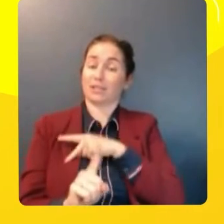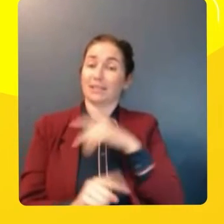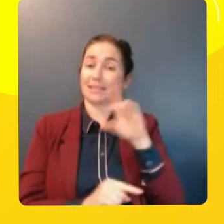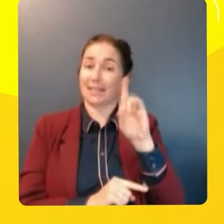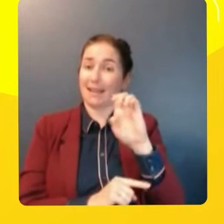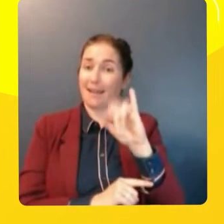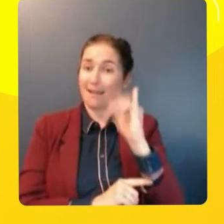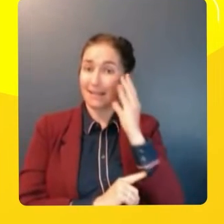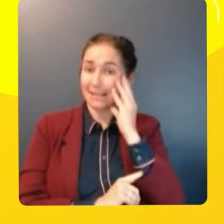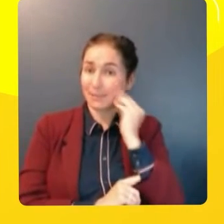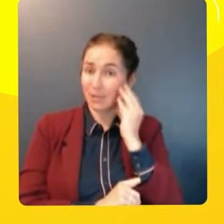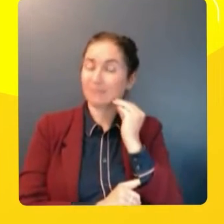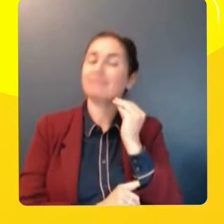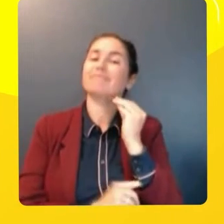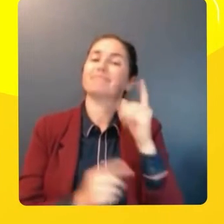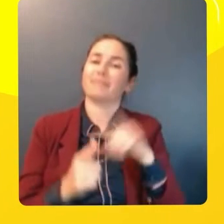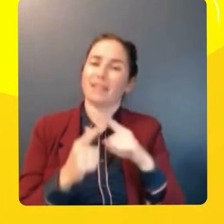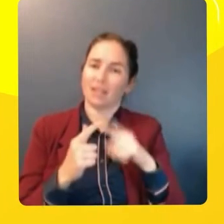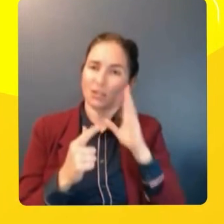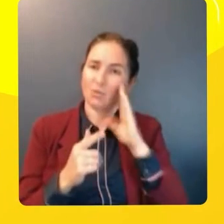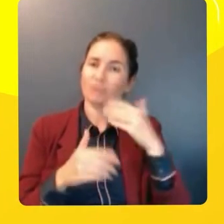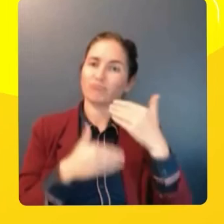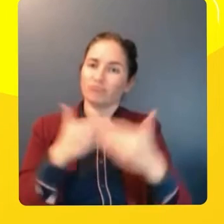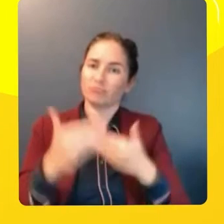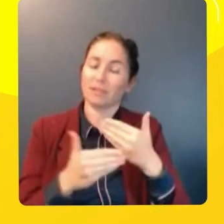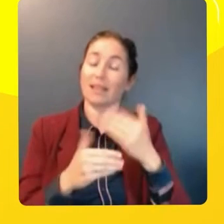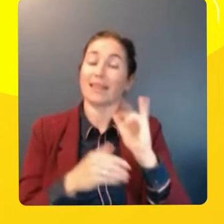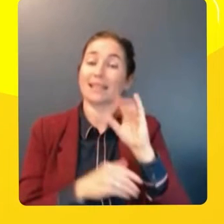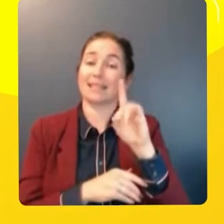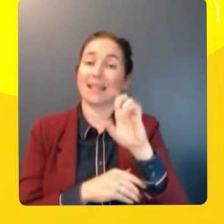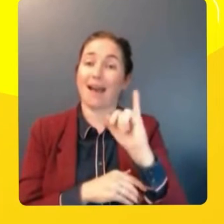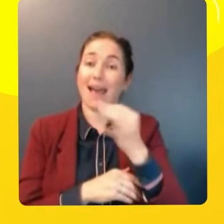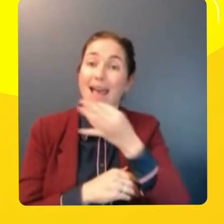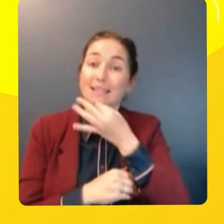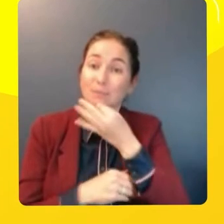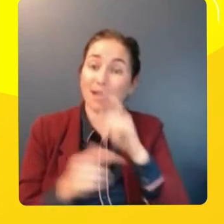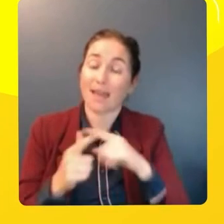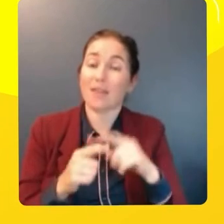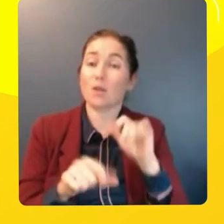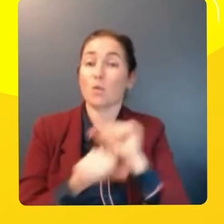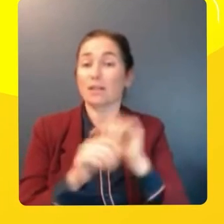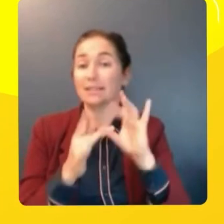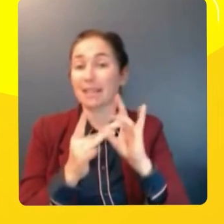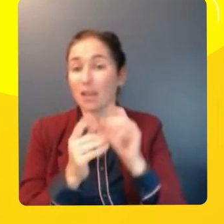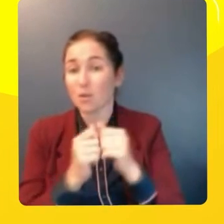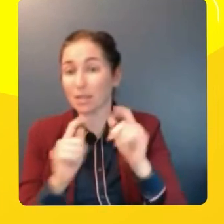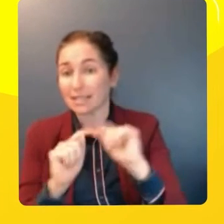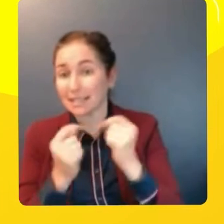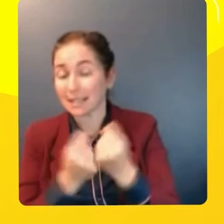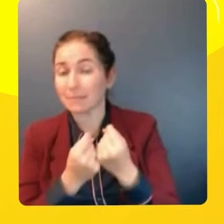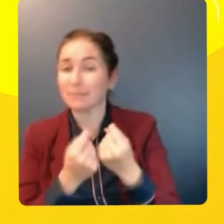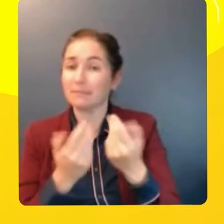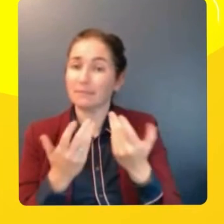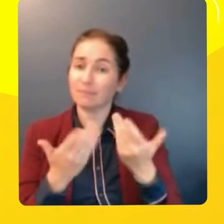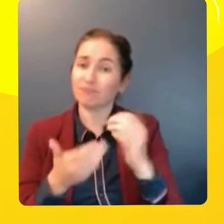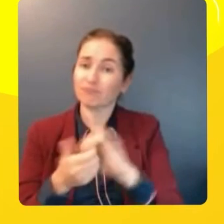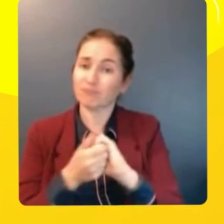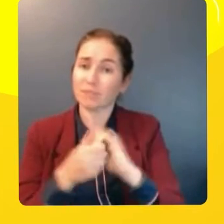then you move on to idea expertise then you look at working it together with your team to coming with together on common definitions of terms